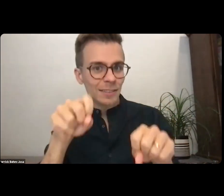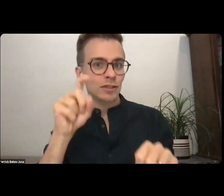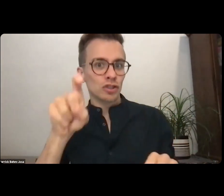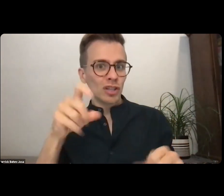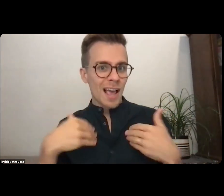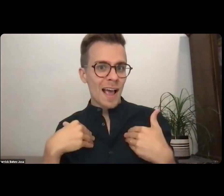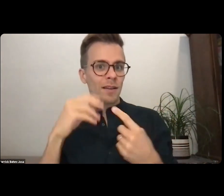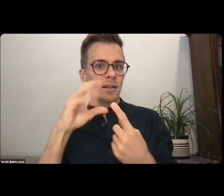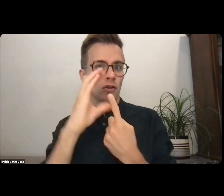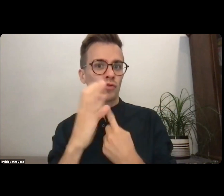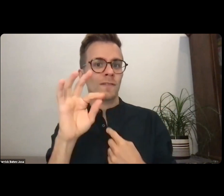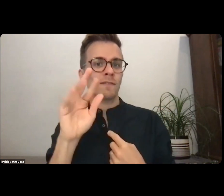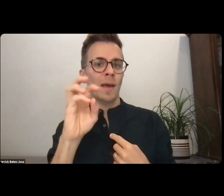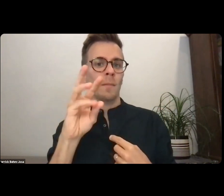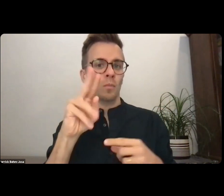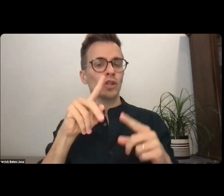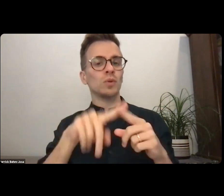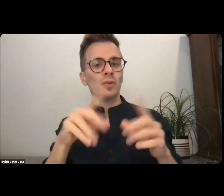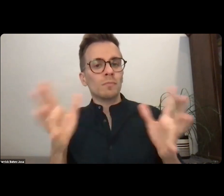But then, on the other side of the coin, it’s: Yes, of course, there should be a cultural